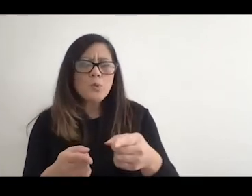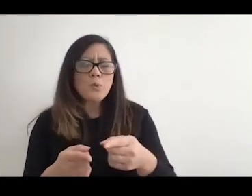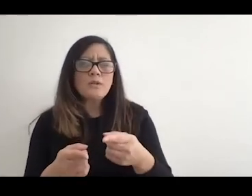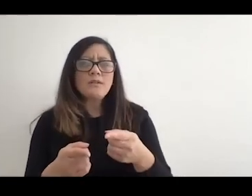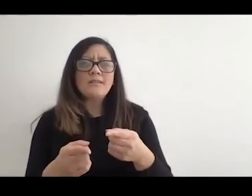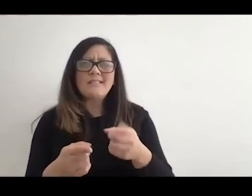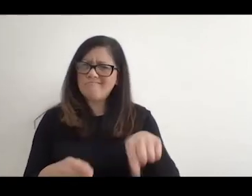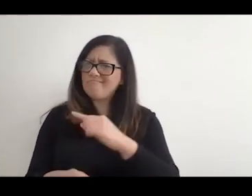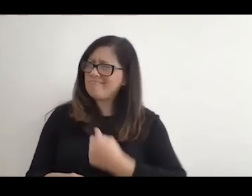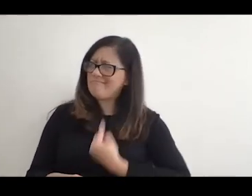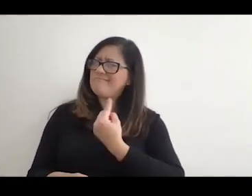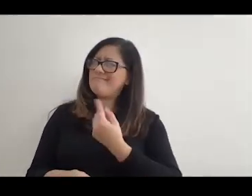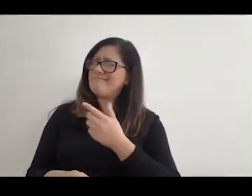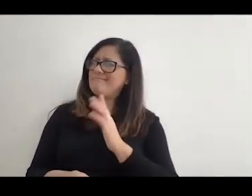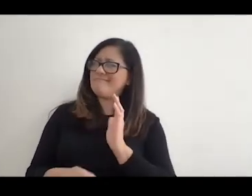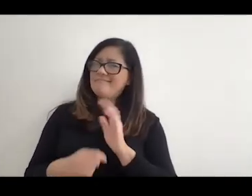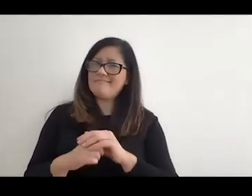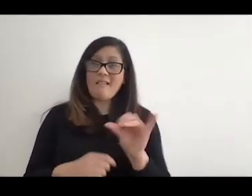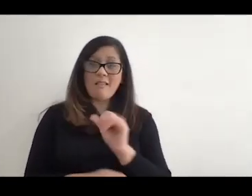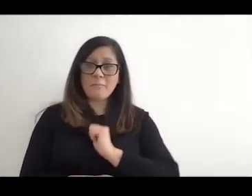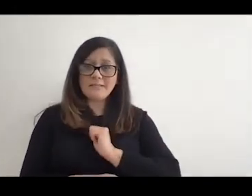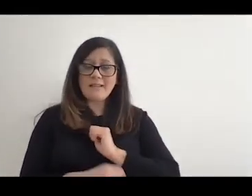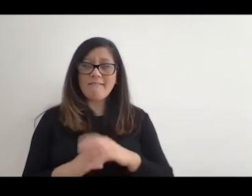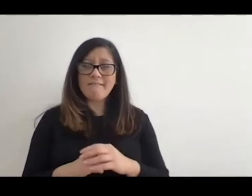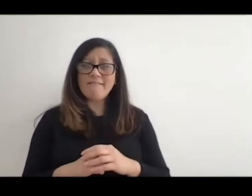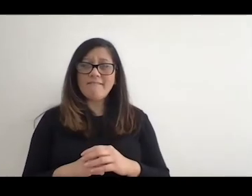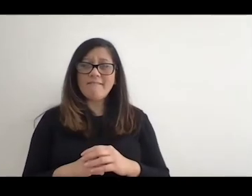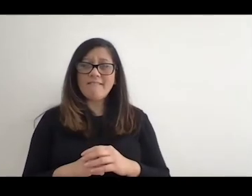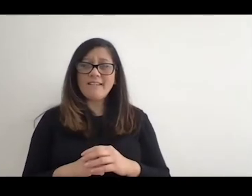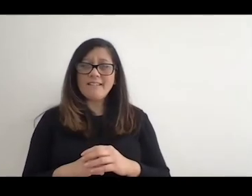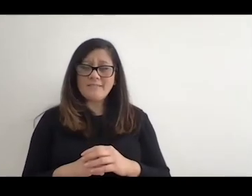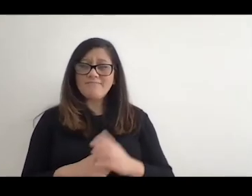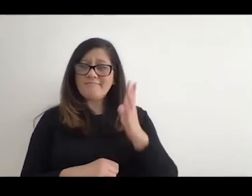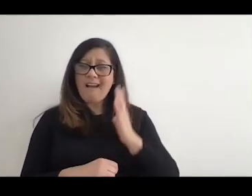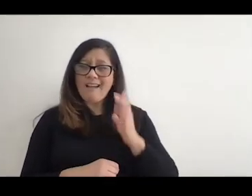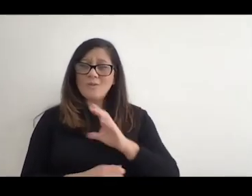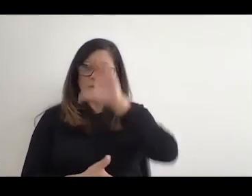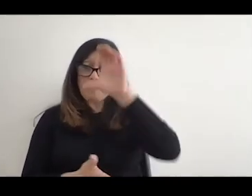You know, because. Like me, I used to believe the lie of ableism.